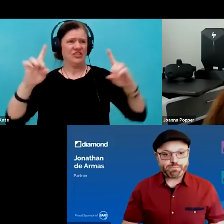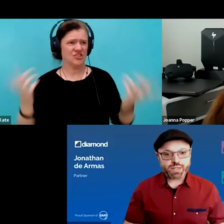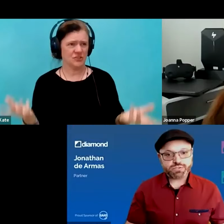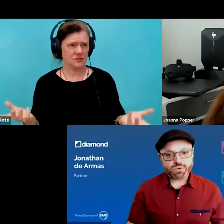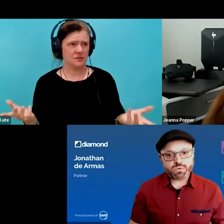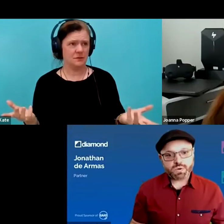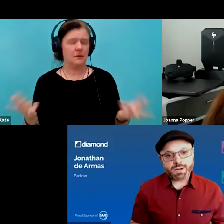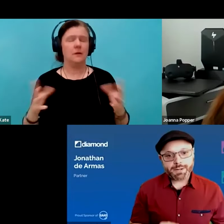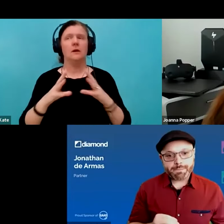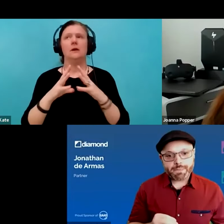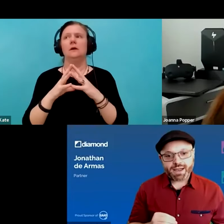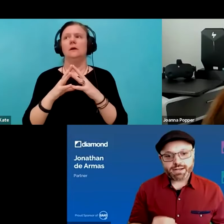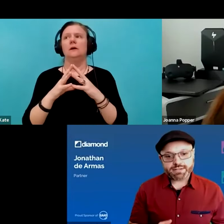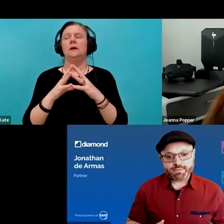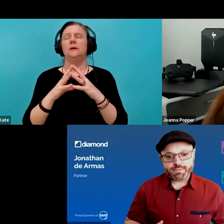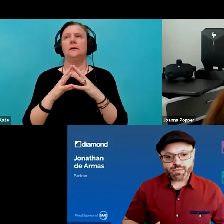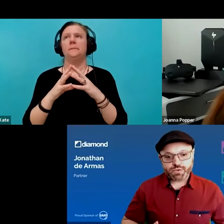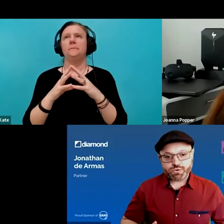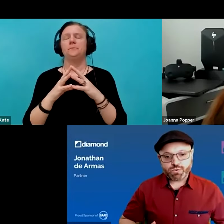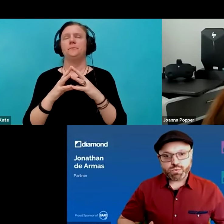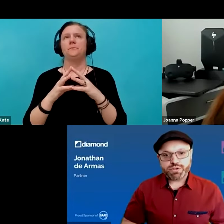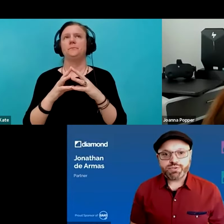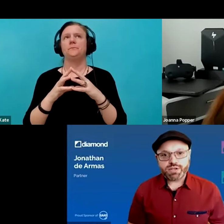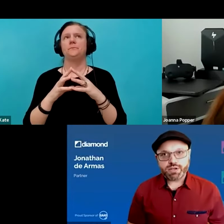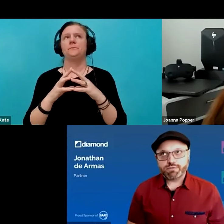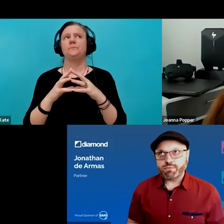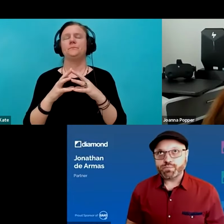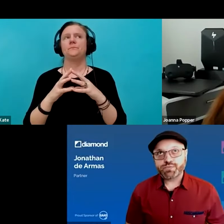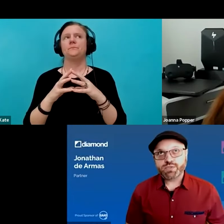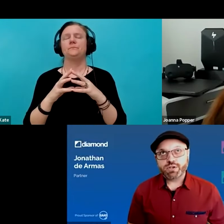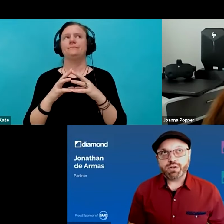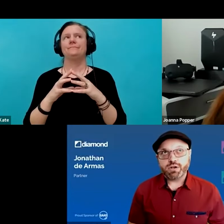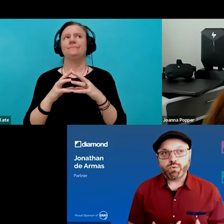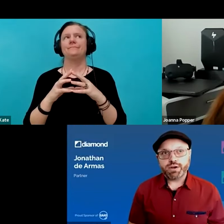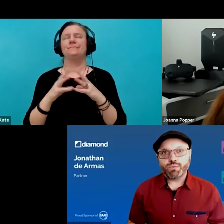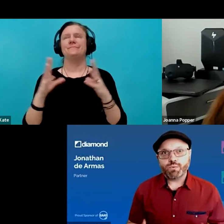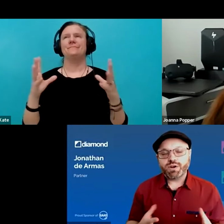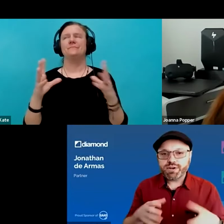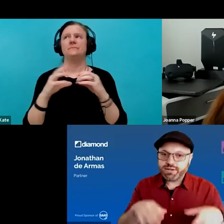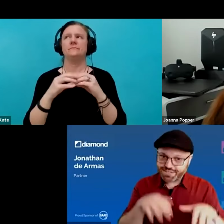Jonathan de Armas: So I guess, you know, when you think of where where we are